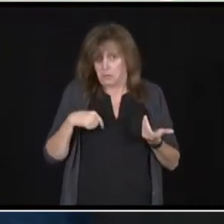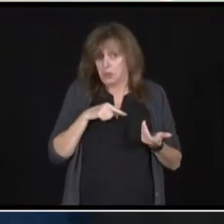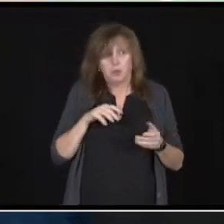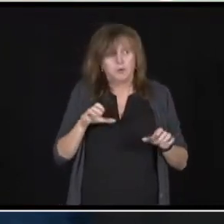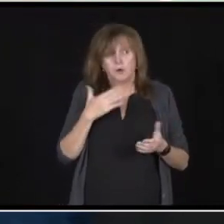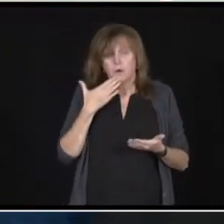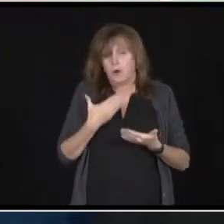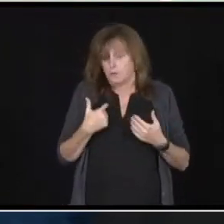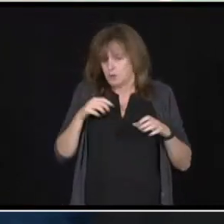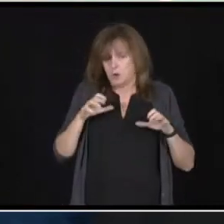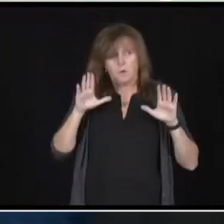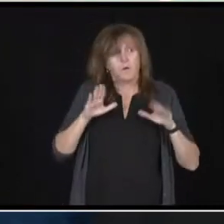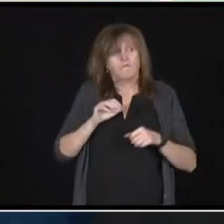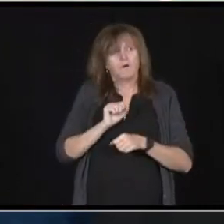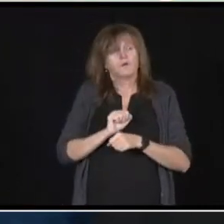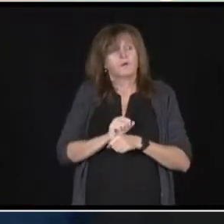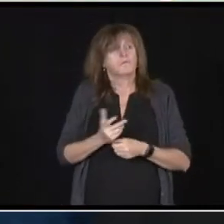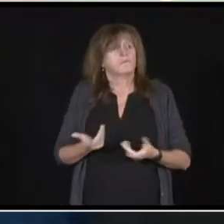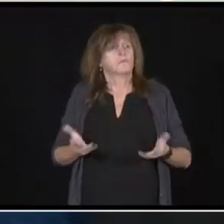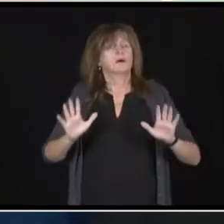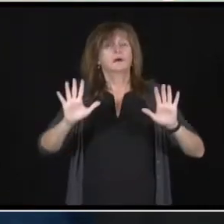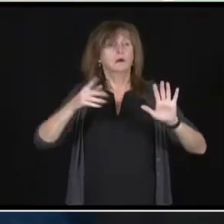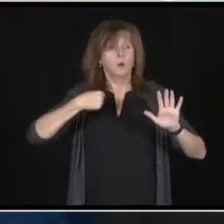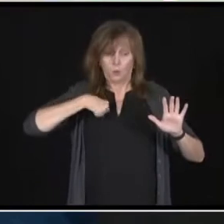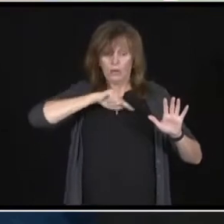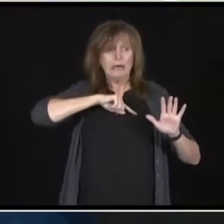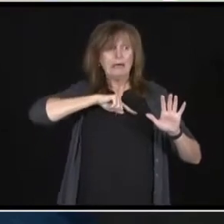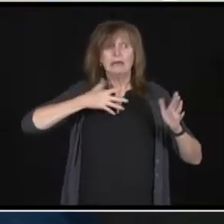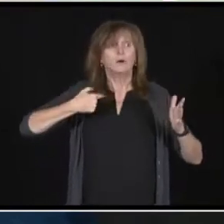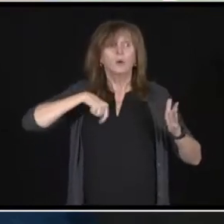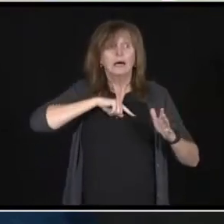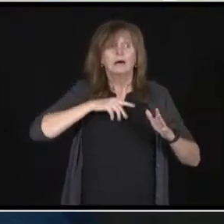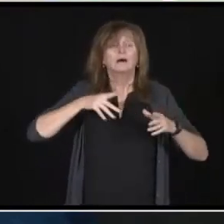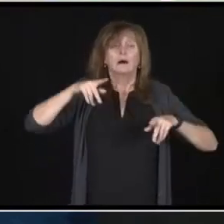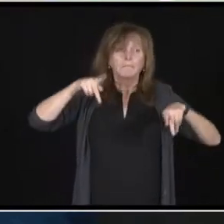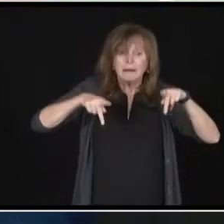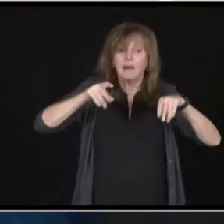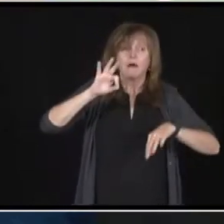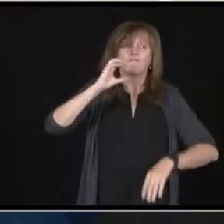I'm sure he would not be talking about Ontario because we are doing an incredible job.